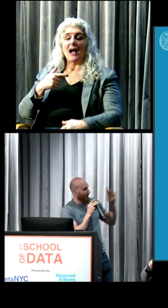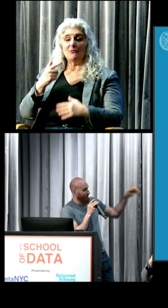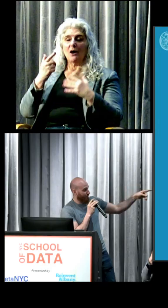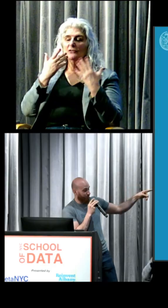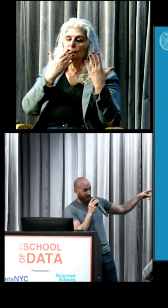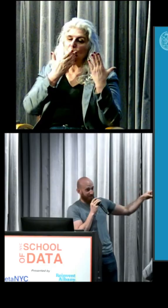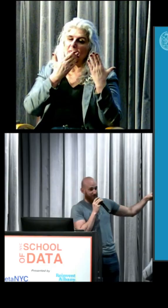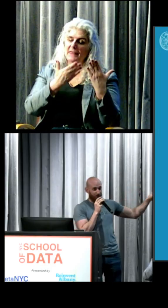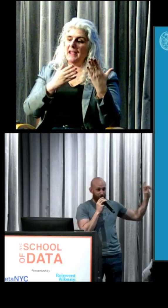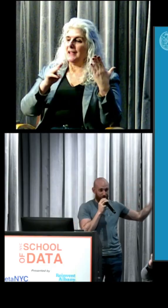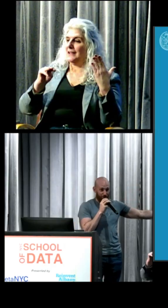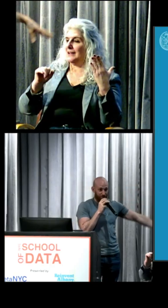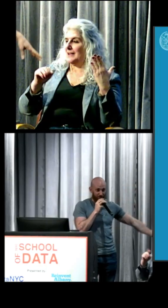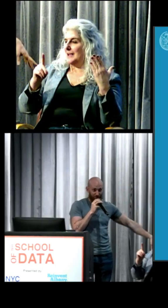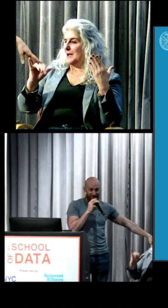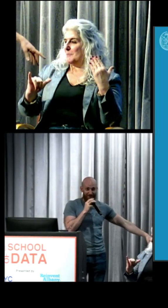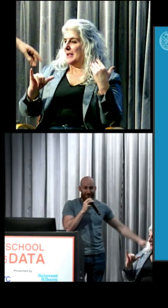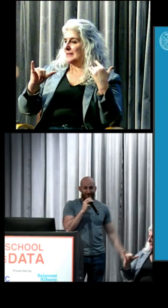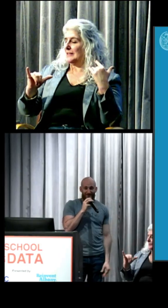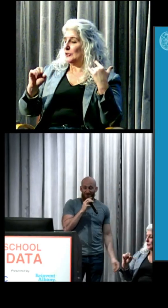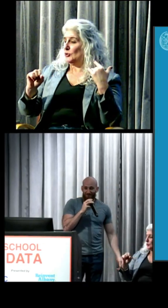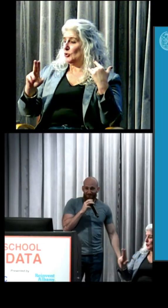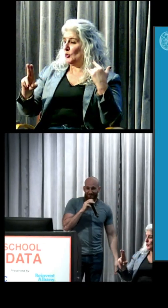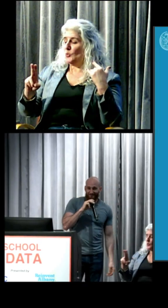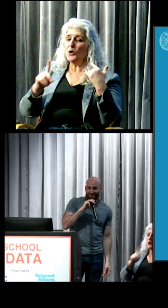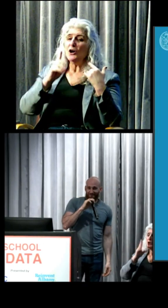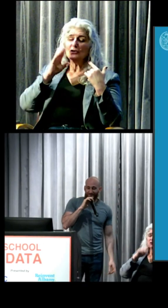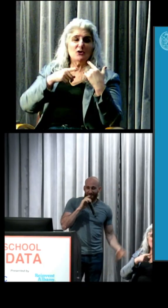accessible and meaningful to us, we need to actually be working with the data, right?